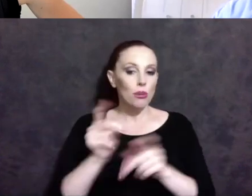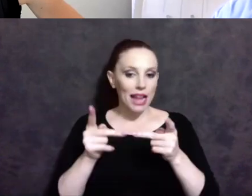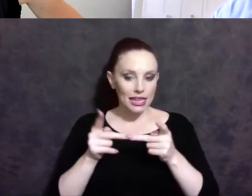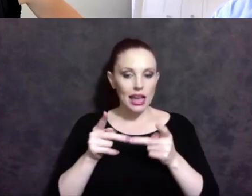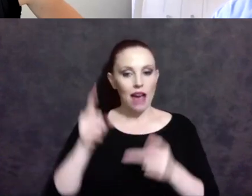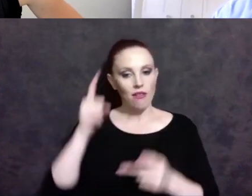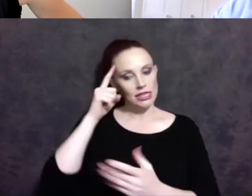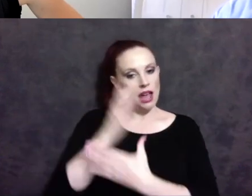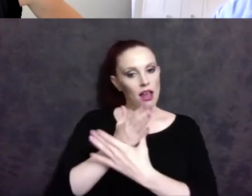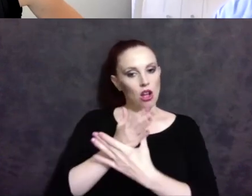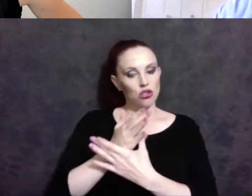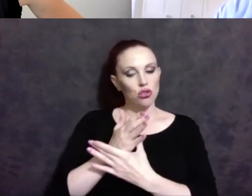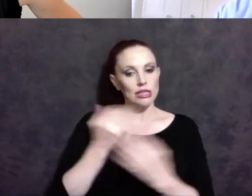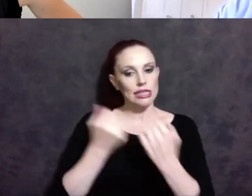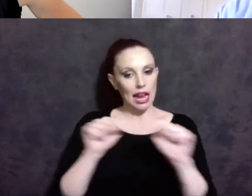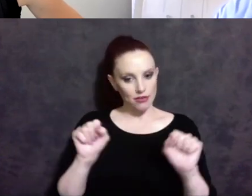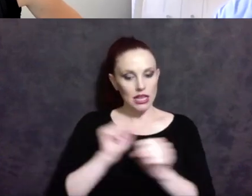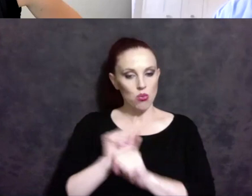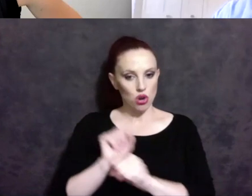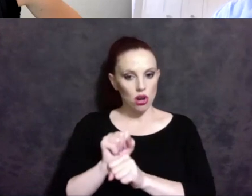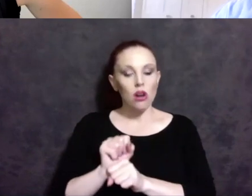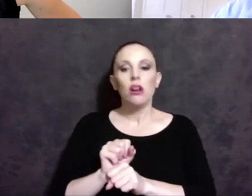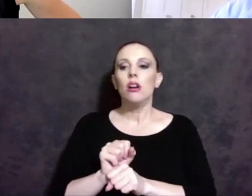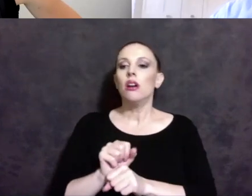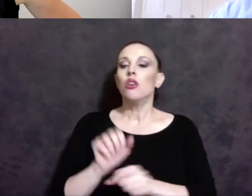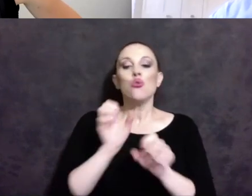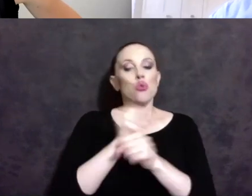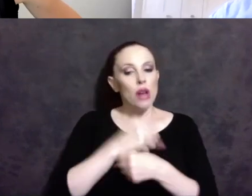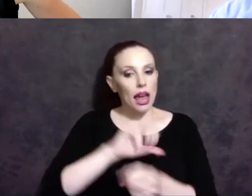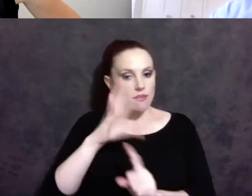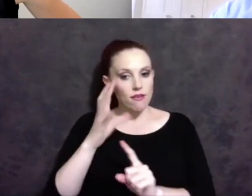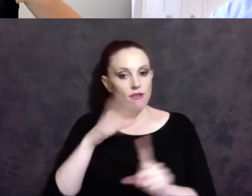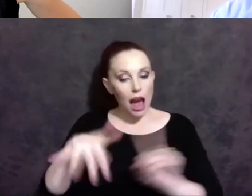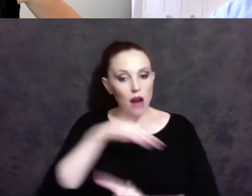which is ultimately you create an environment where people feel valued based on unique characteristics